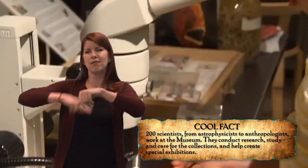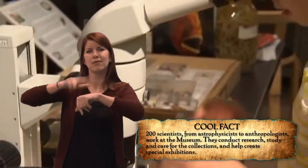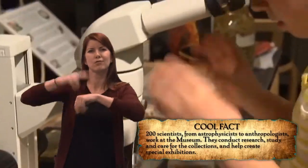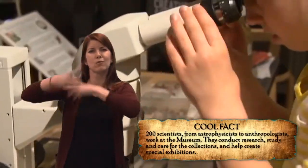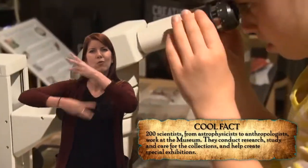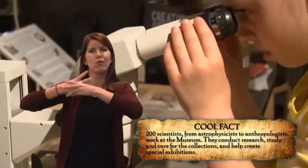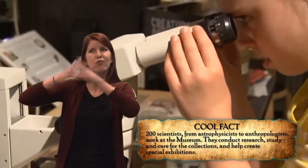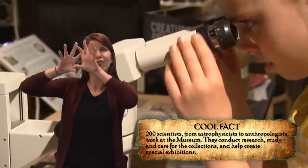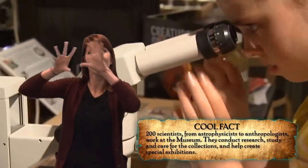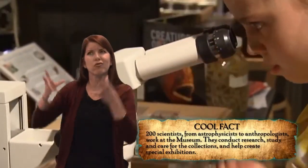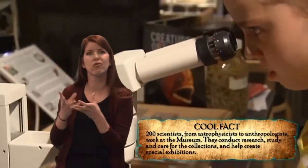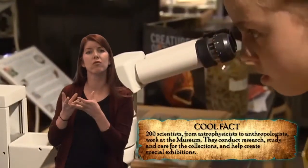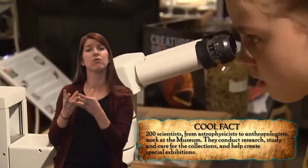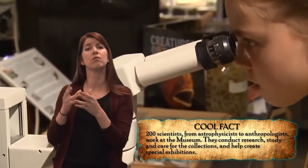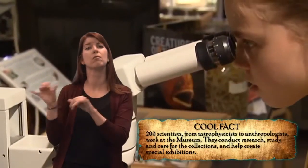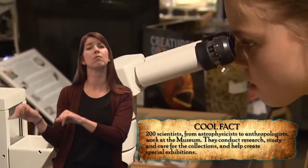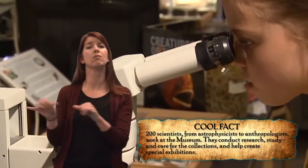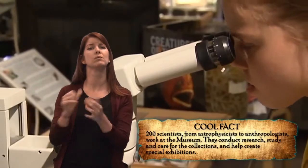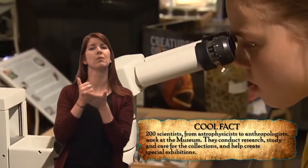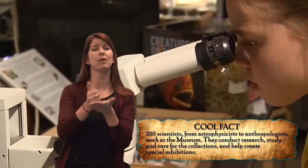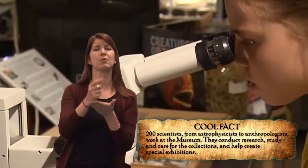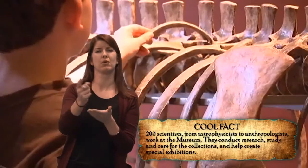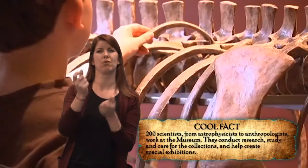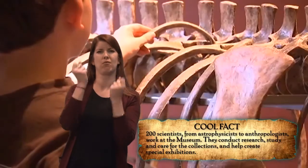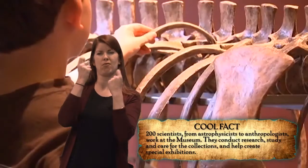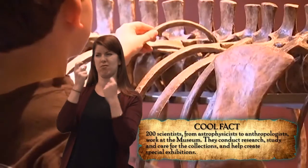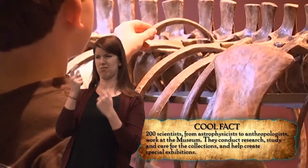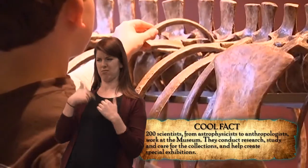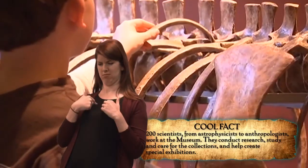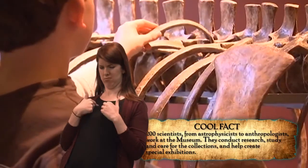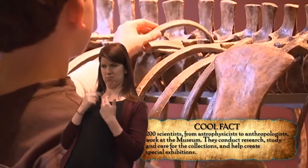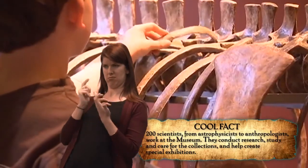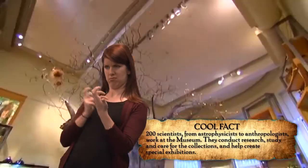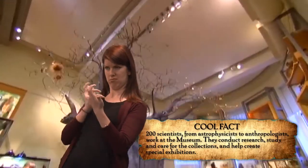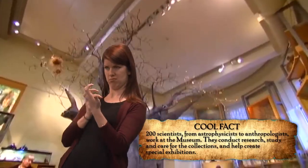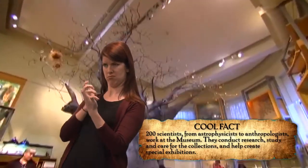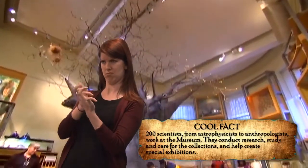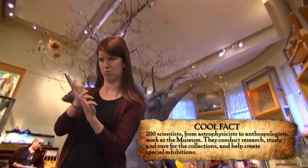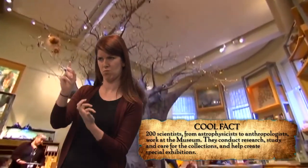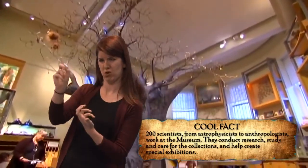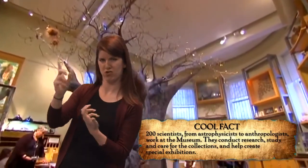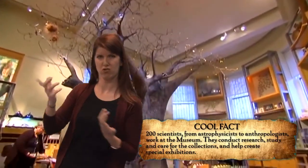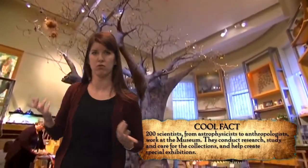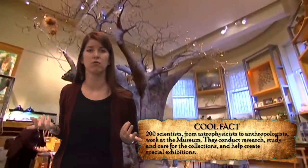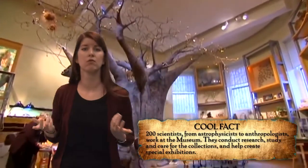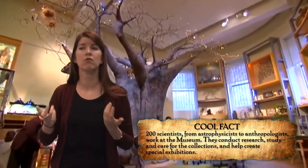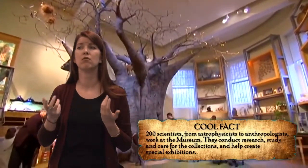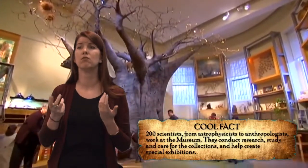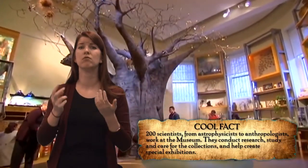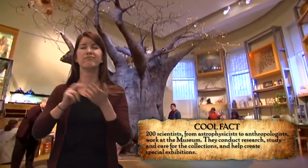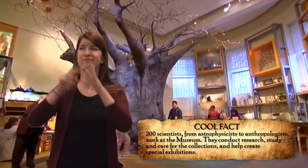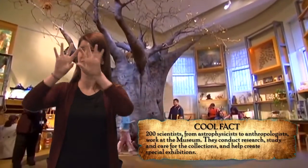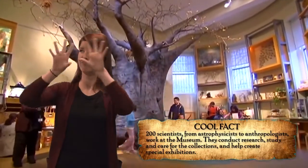and also help you to understand where you fit in that world, where you fit in the larger scheme